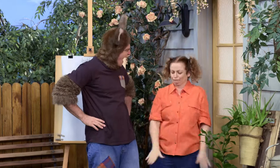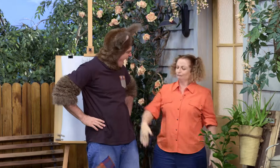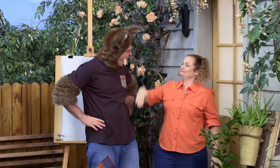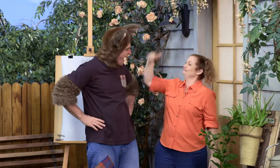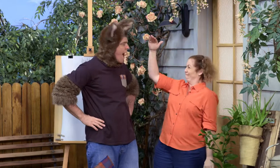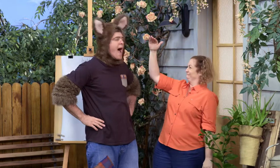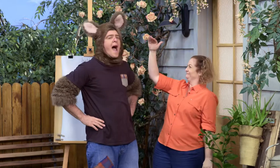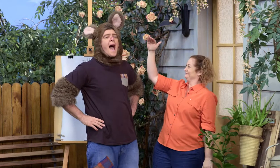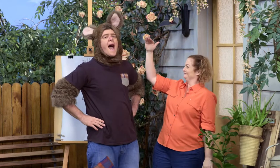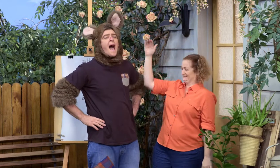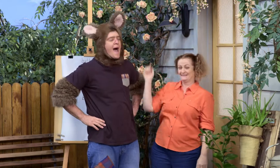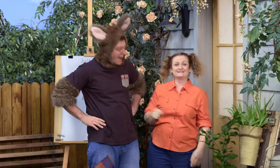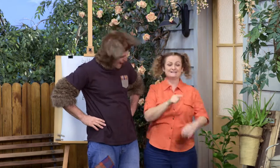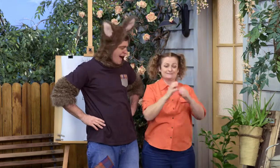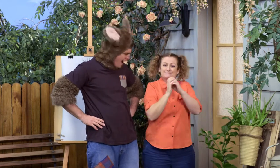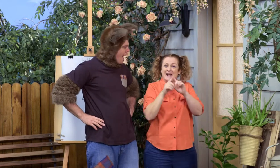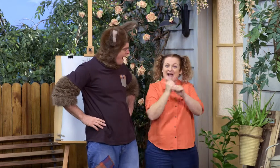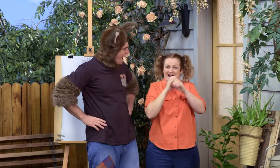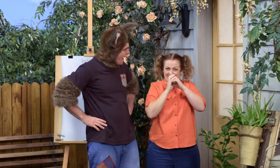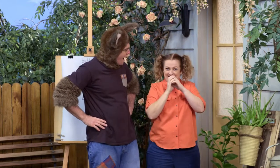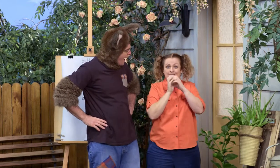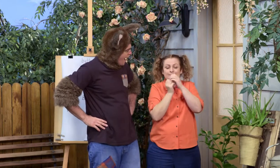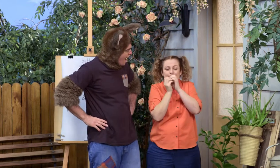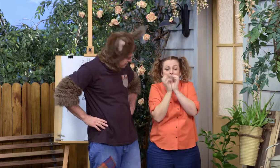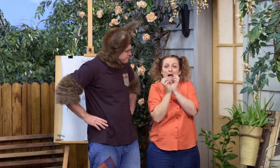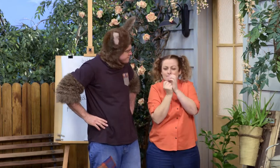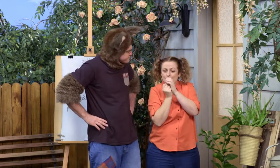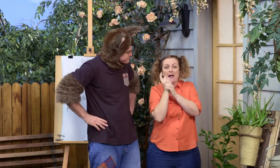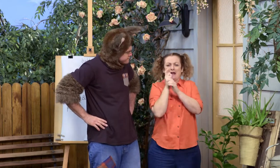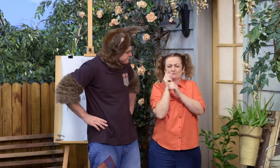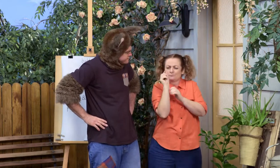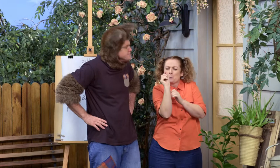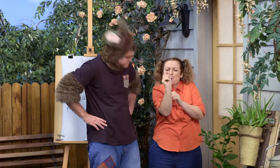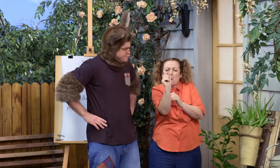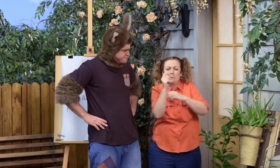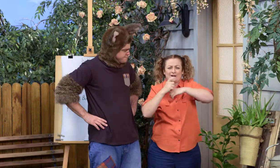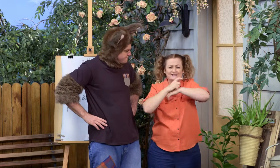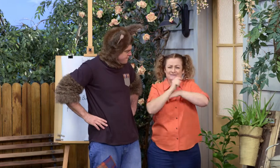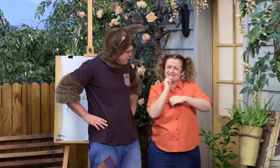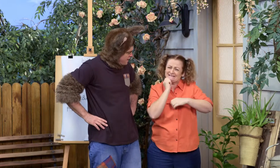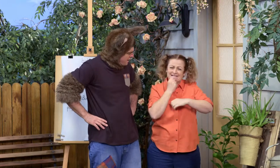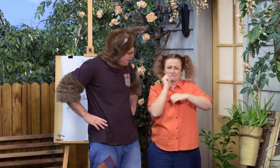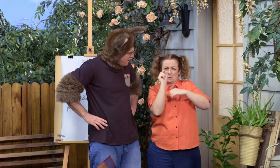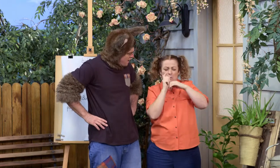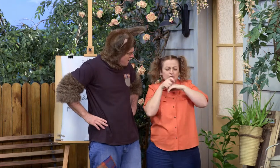You've eaten lots and grown bigger. The eggs are the same. The caterpillar is very small when it pops out.